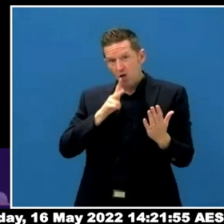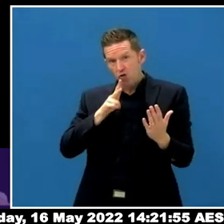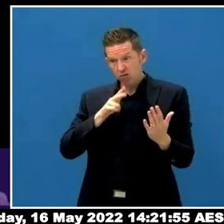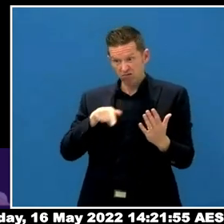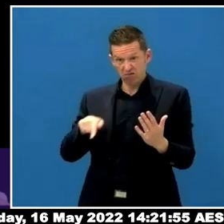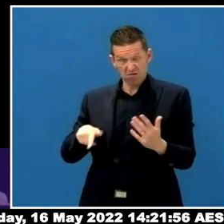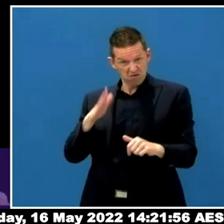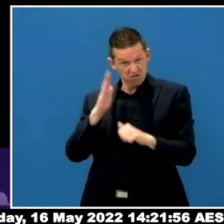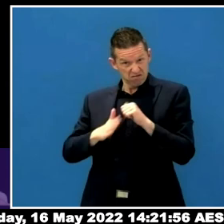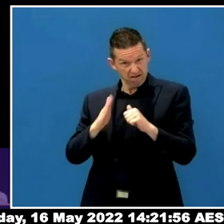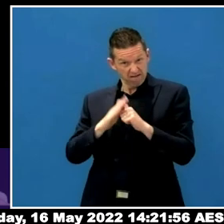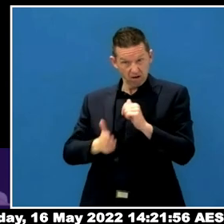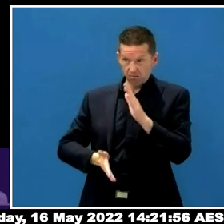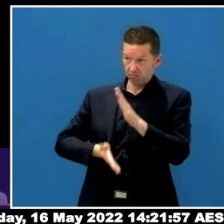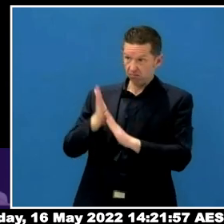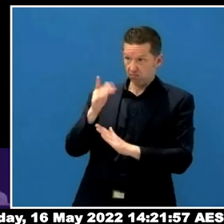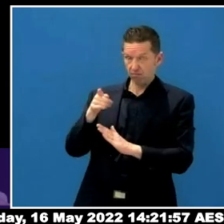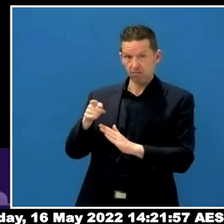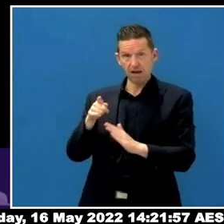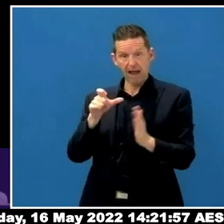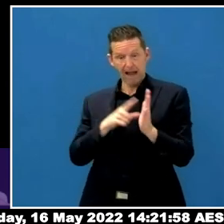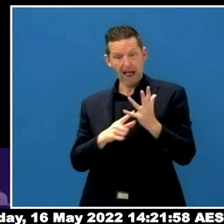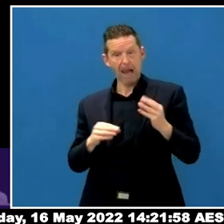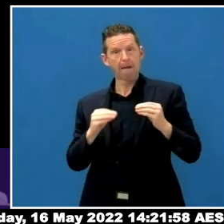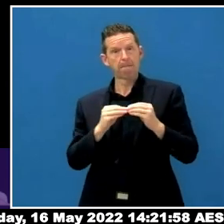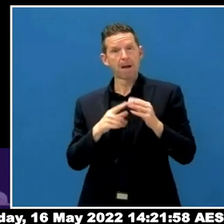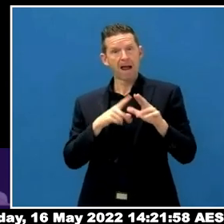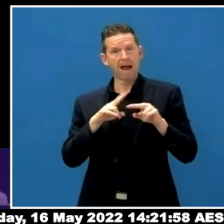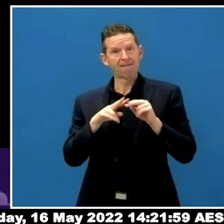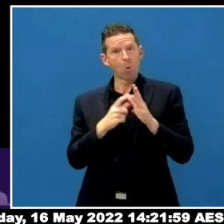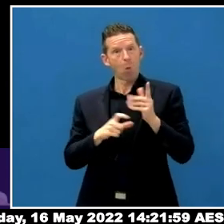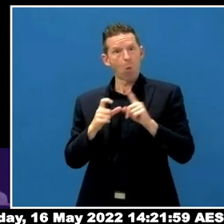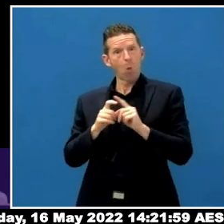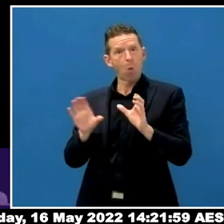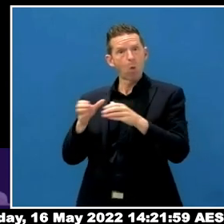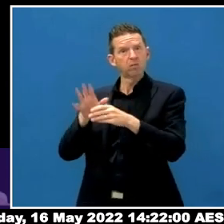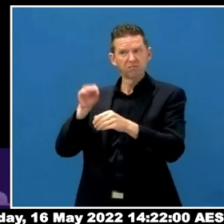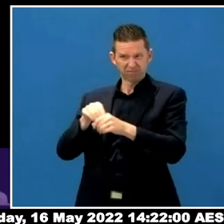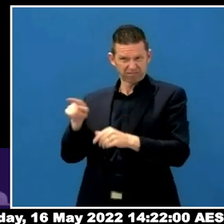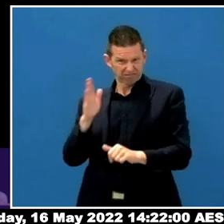And you're referring there to the second - Second column.